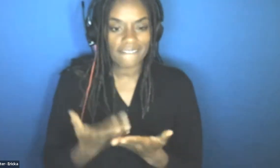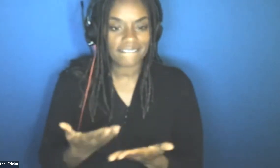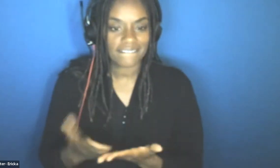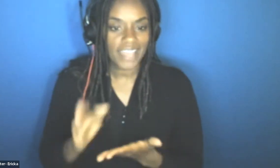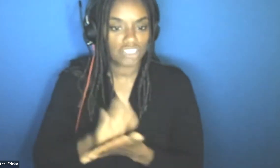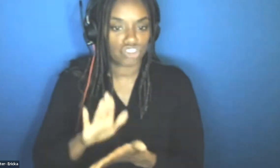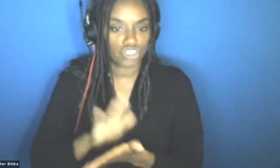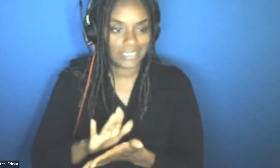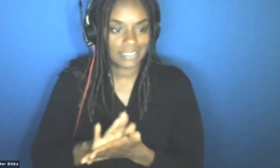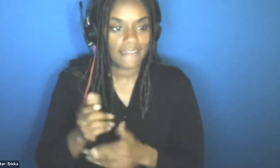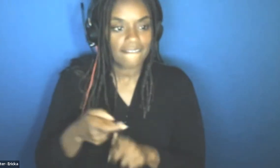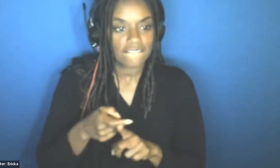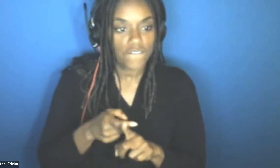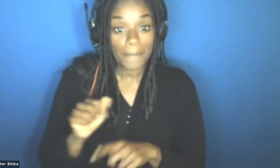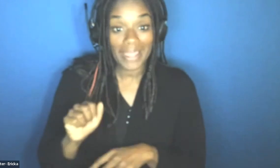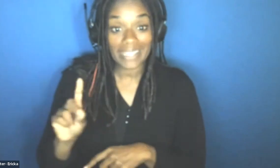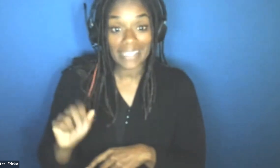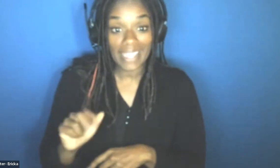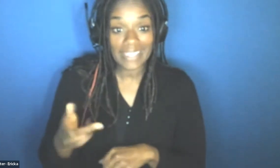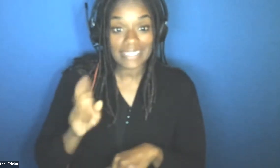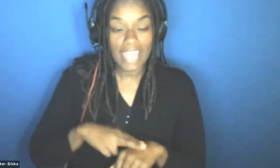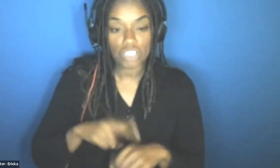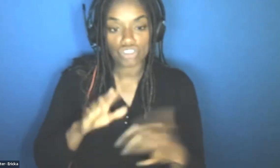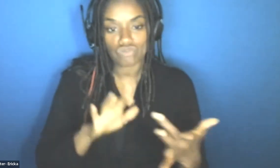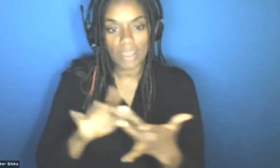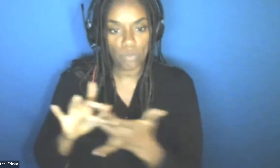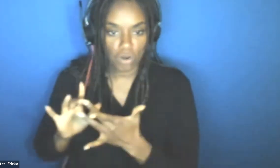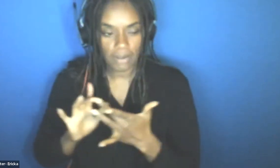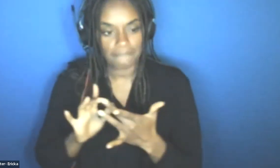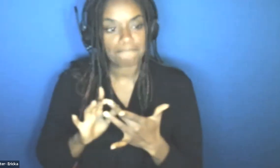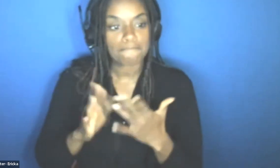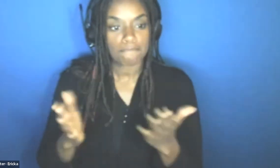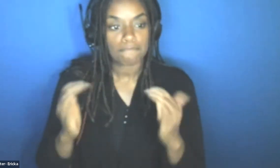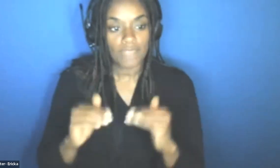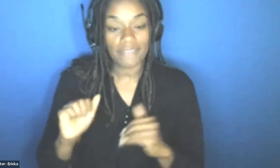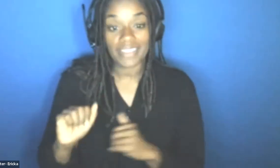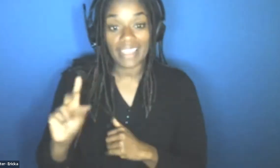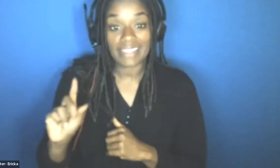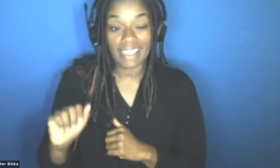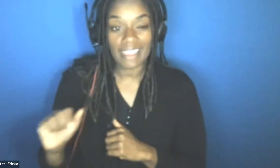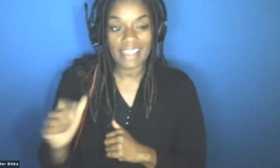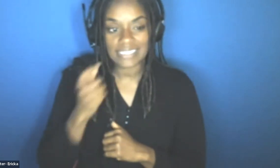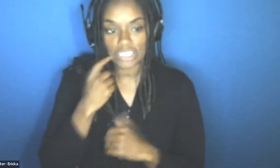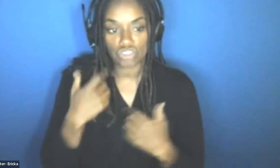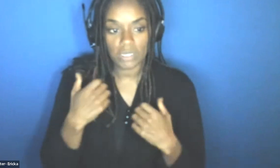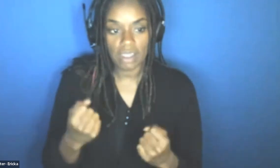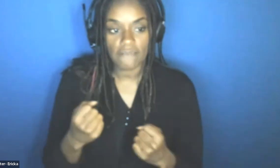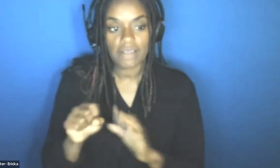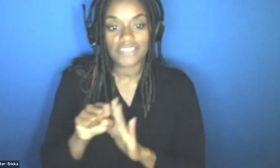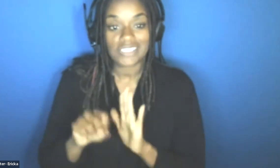So here are some resources for you, and this will be provided to you as well.